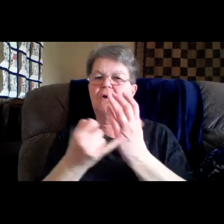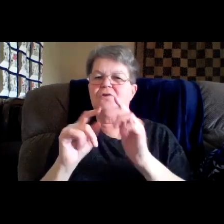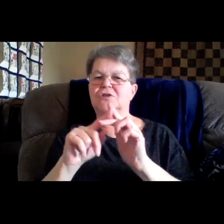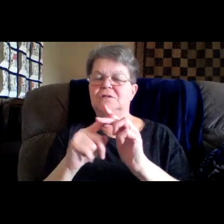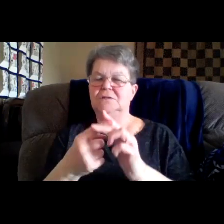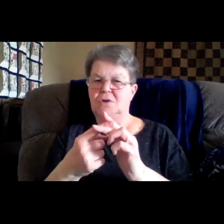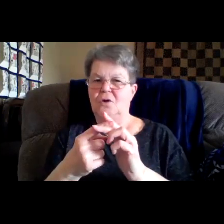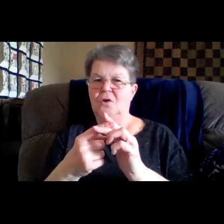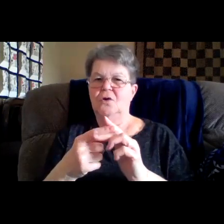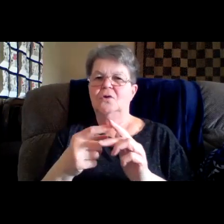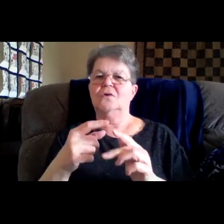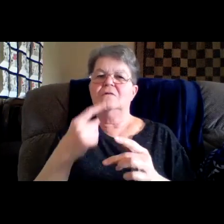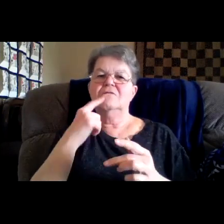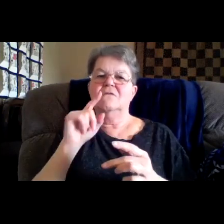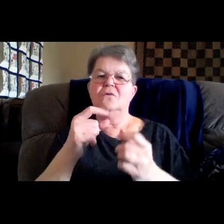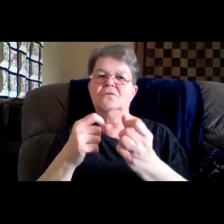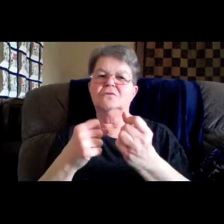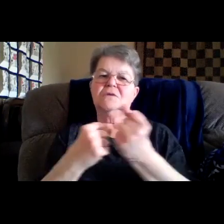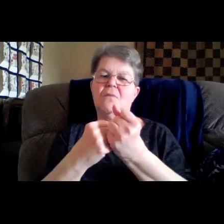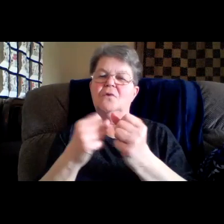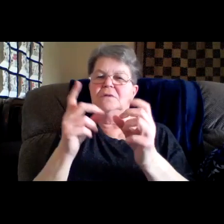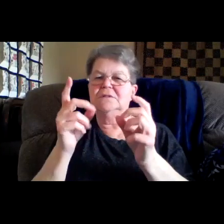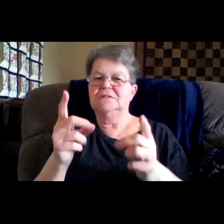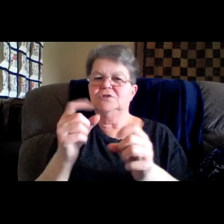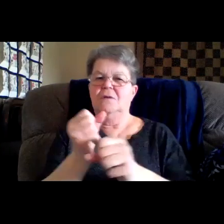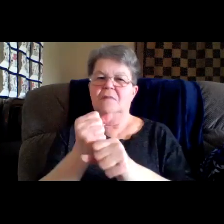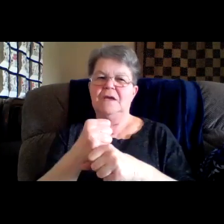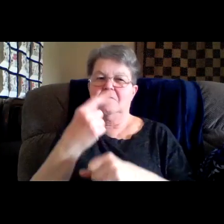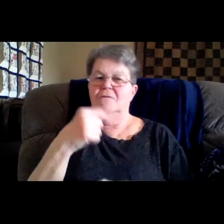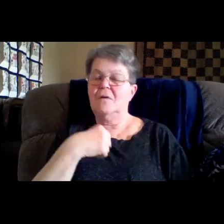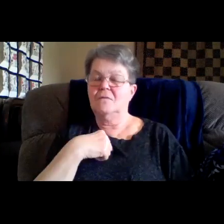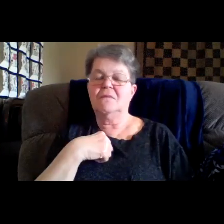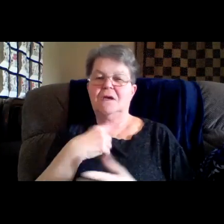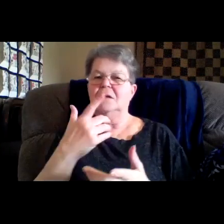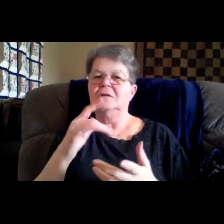around supported decision-making. So for me, it was kind of an accident.